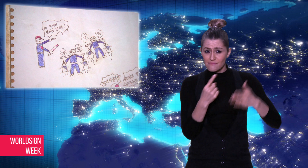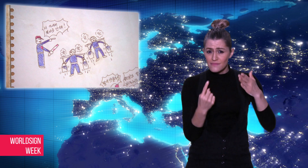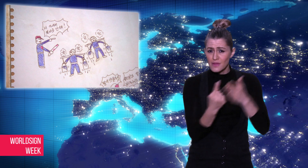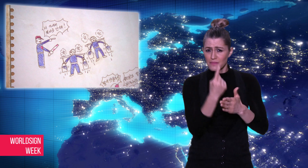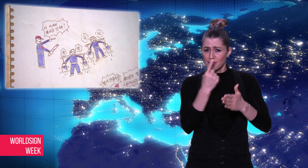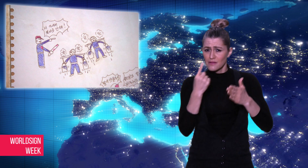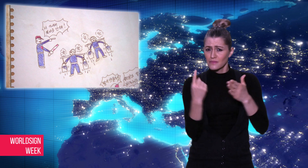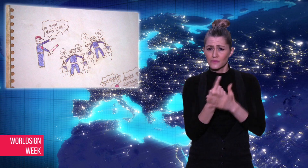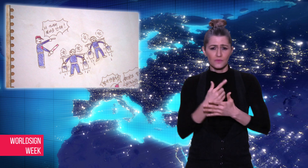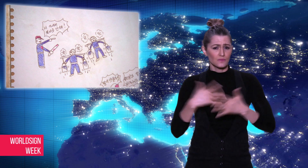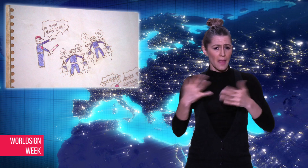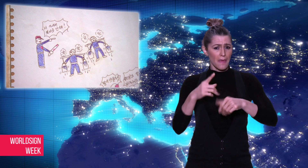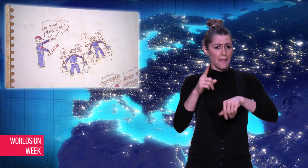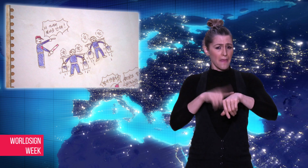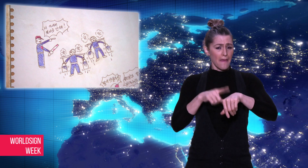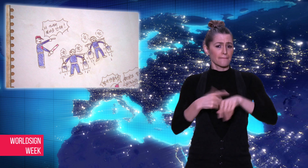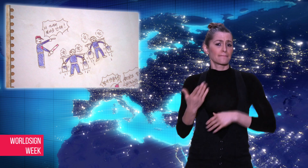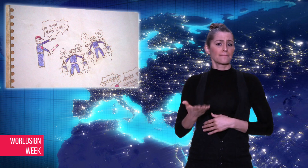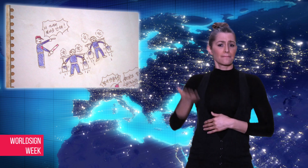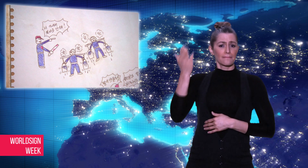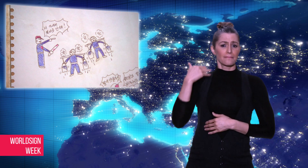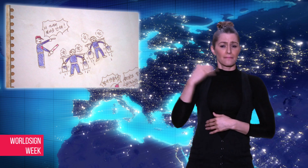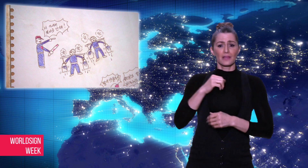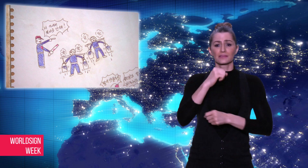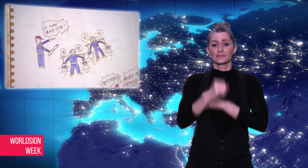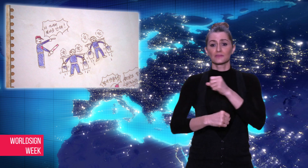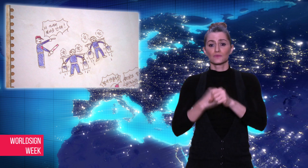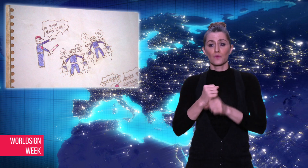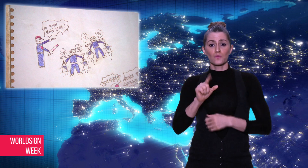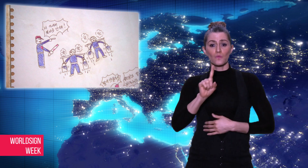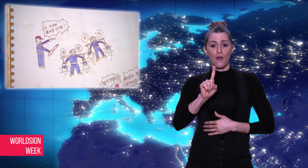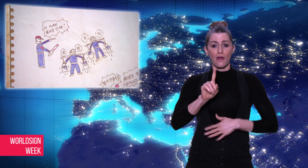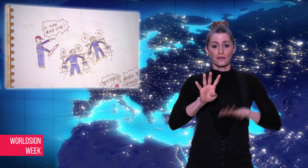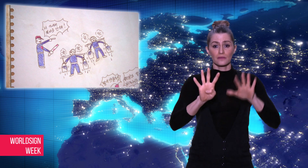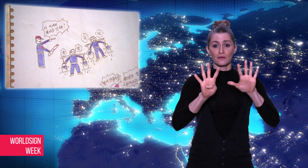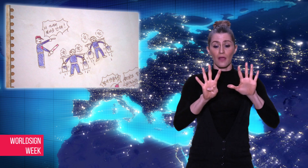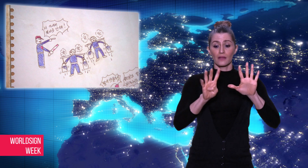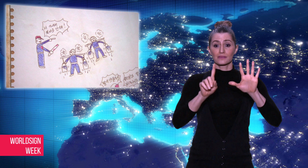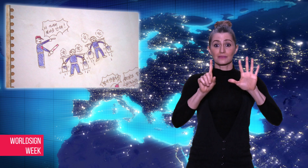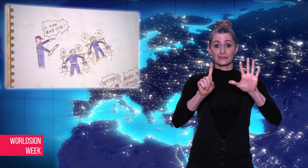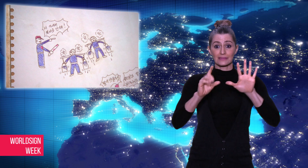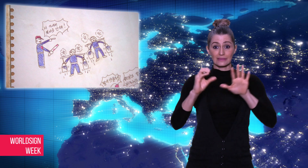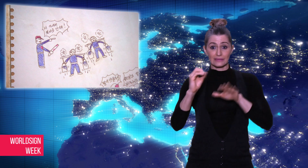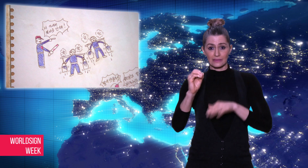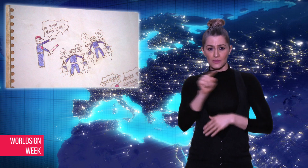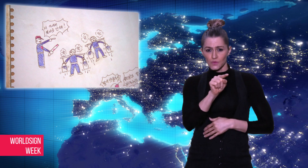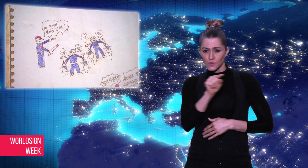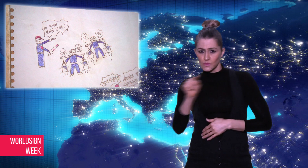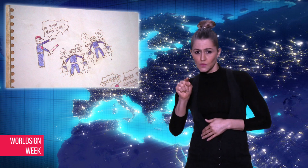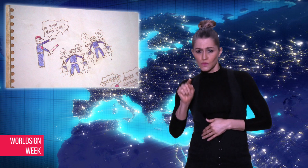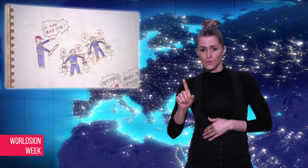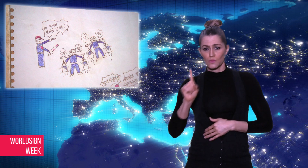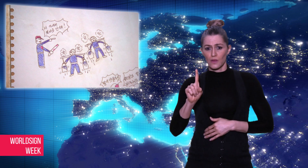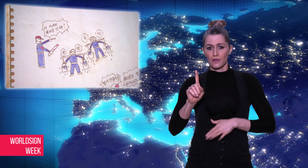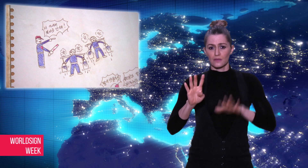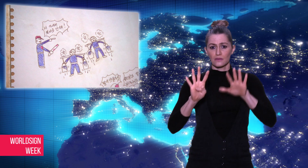These occurred during between the